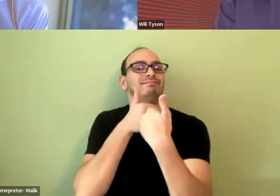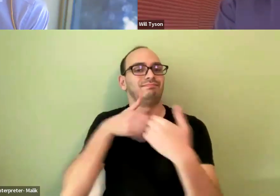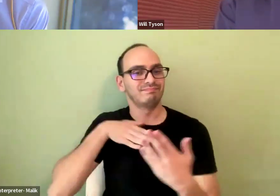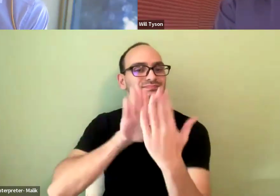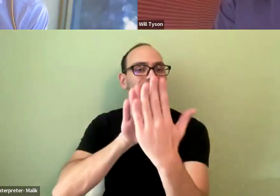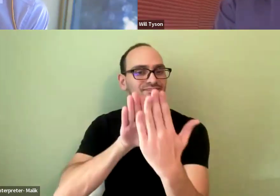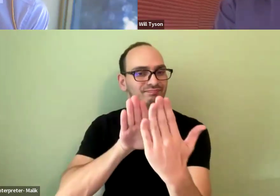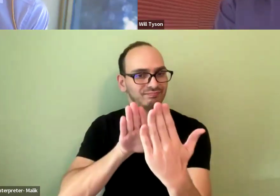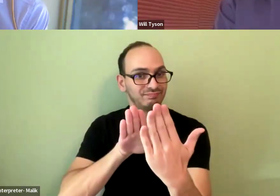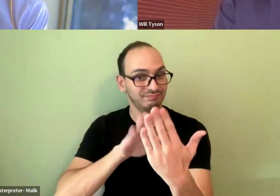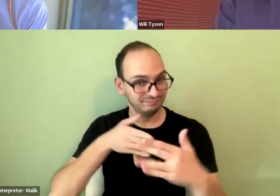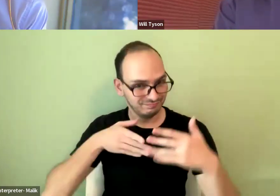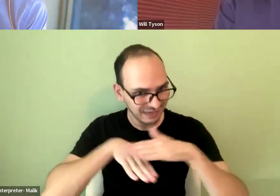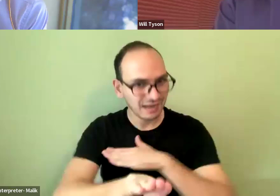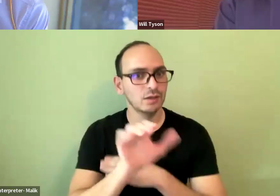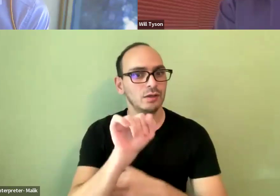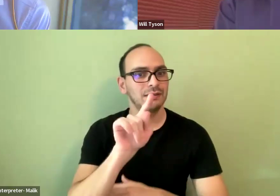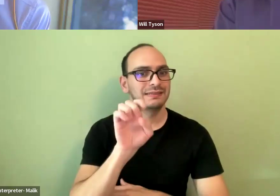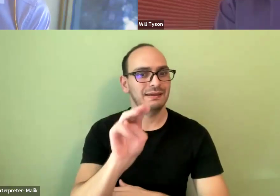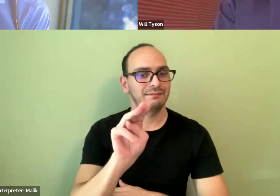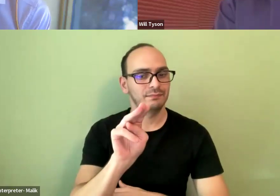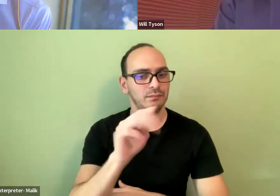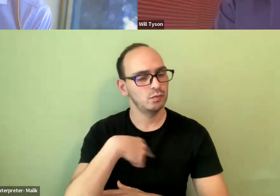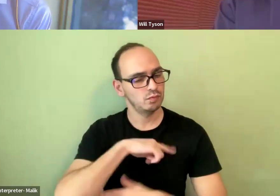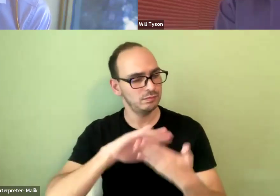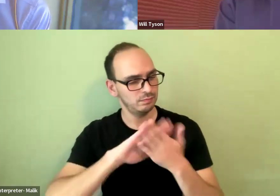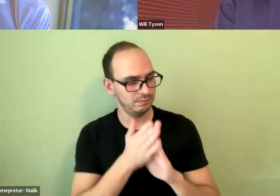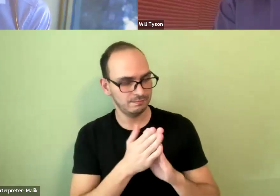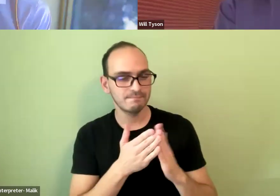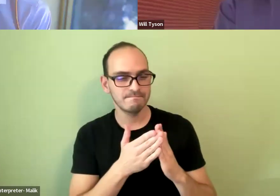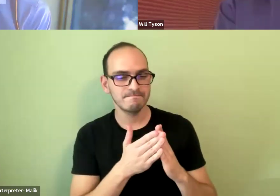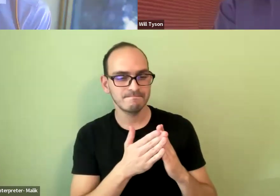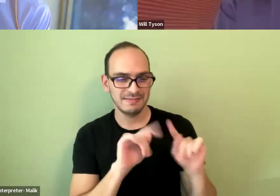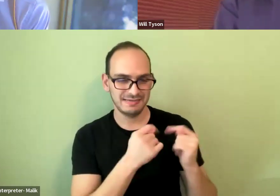We began as a team really identifying the core issues at stake